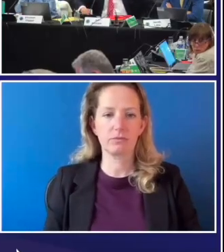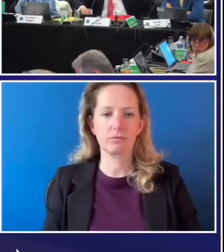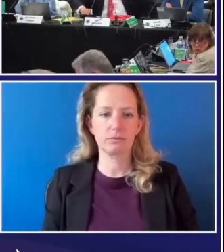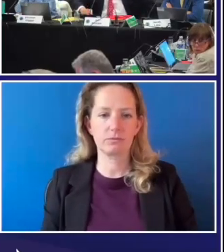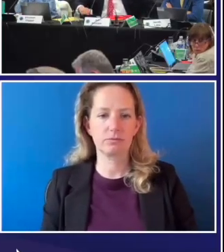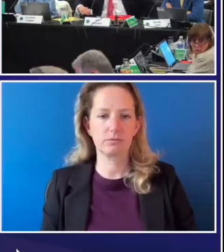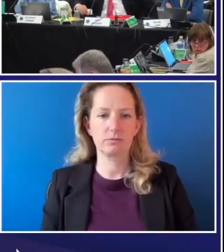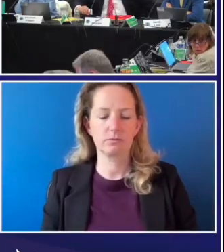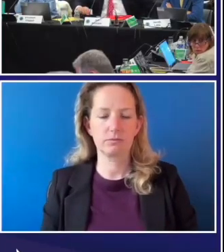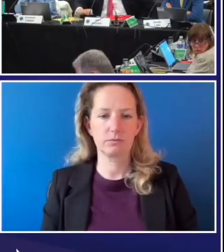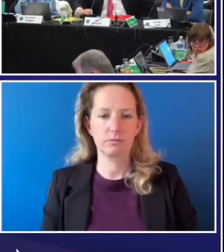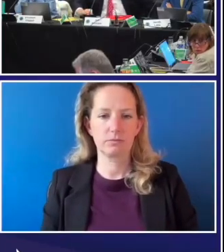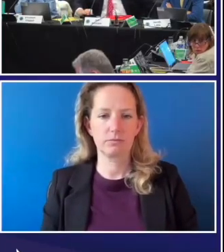Okay, see no questions. We'll go to the next one.